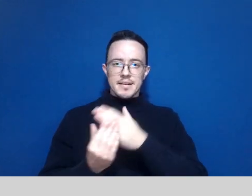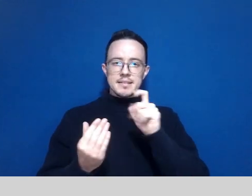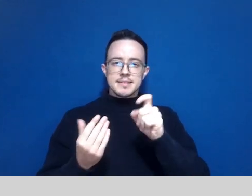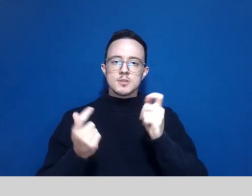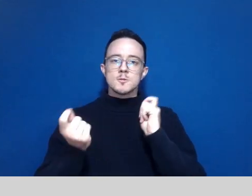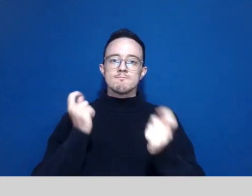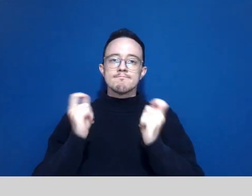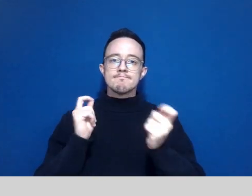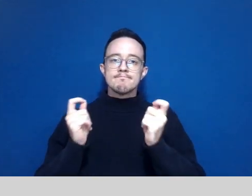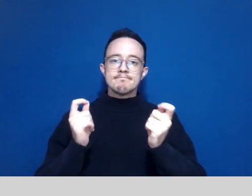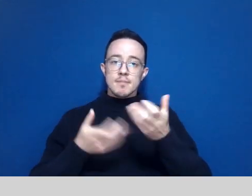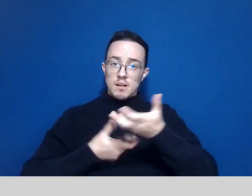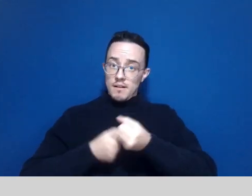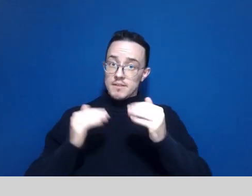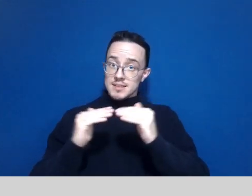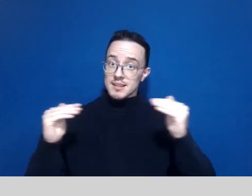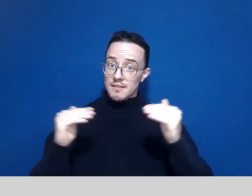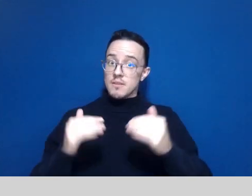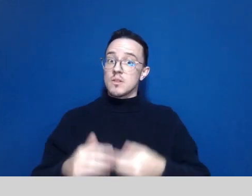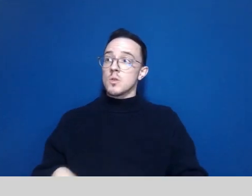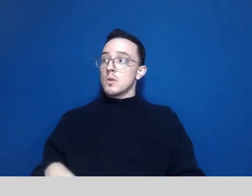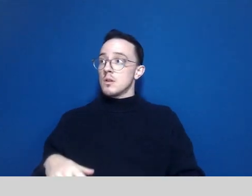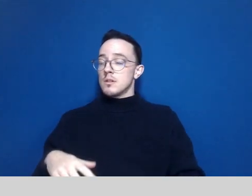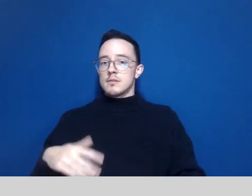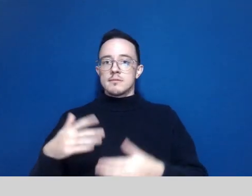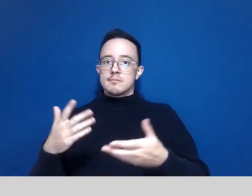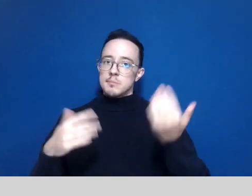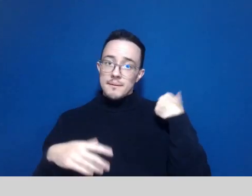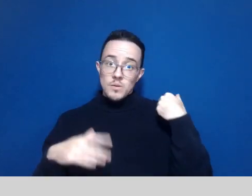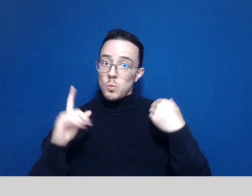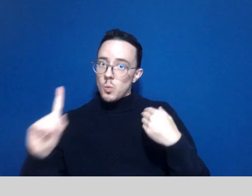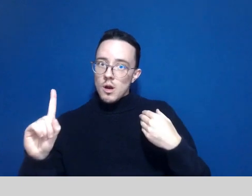or if you want to change it from one to equals zero, you can do that.